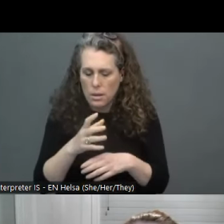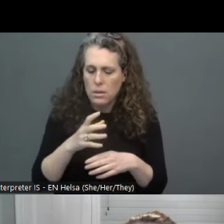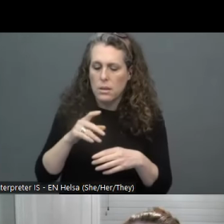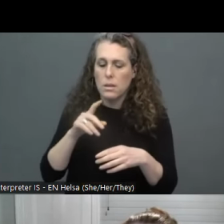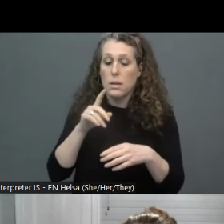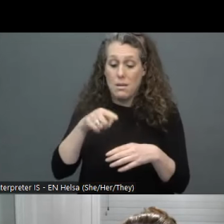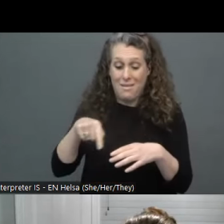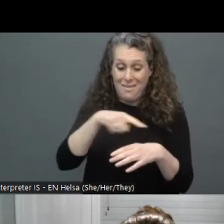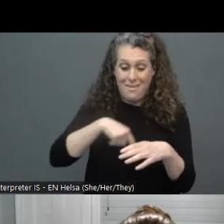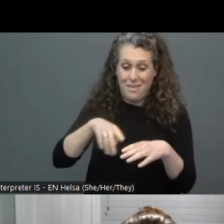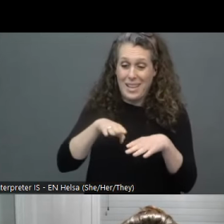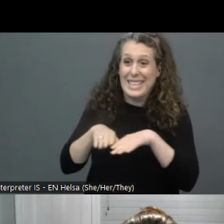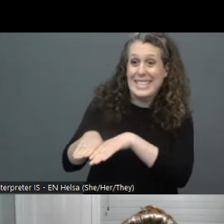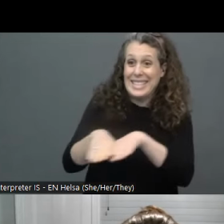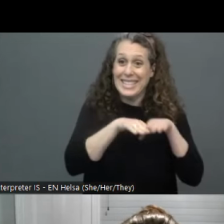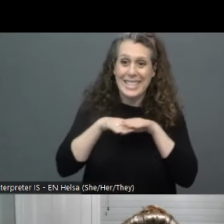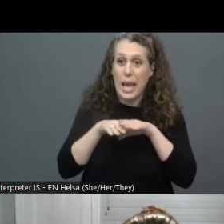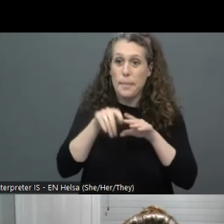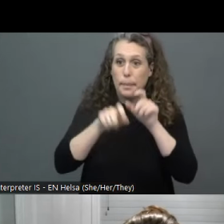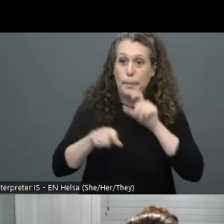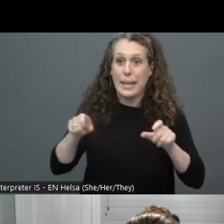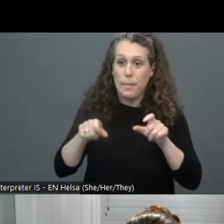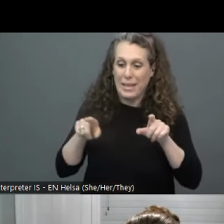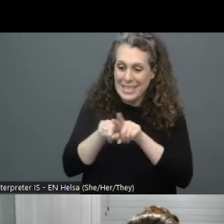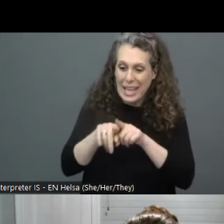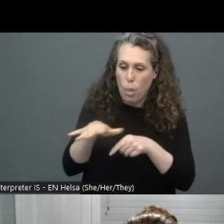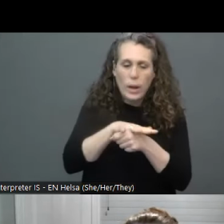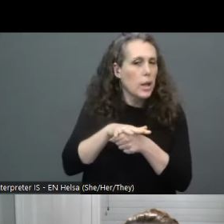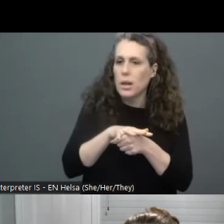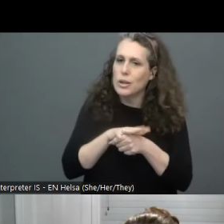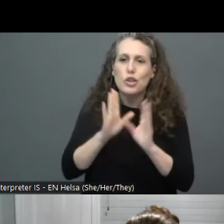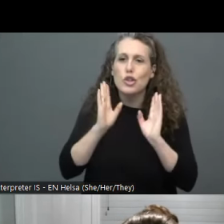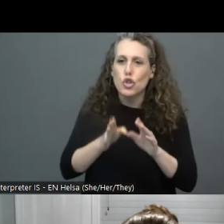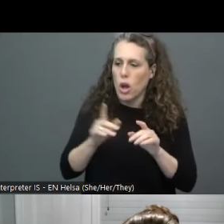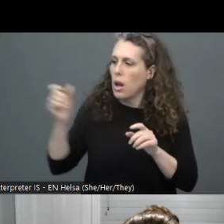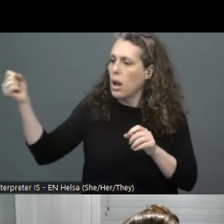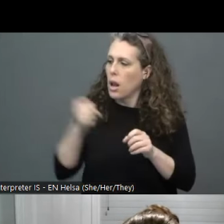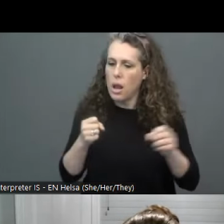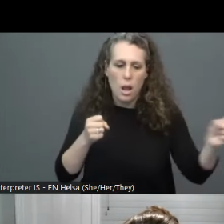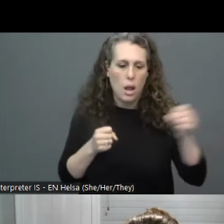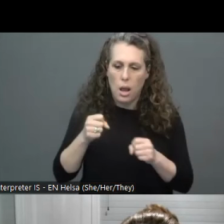with different language capacities. I think that that is a really important consideration to